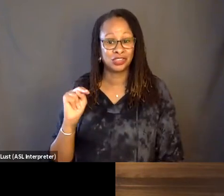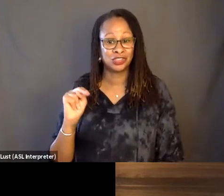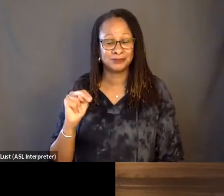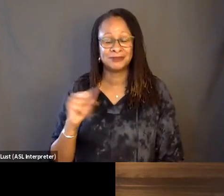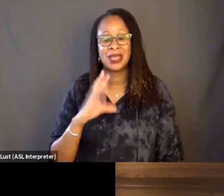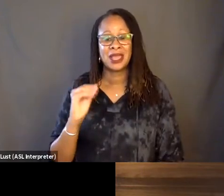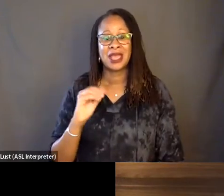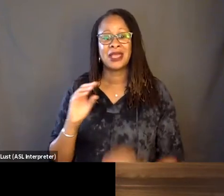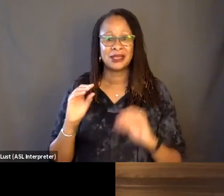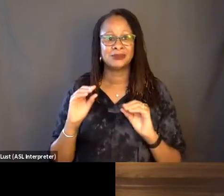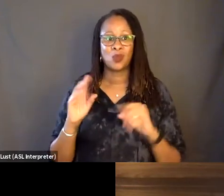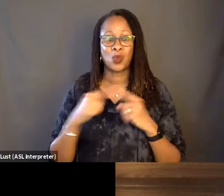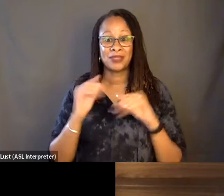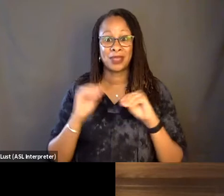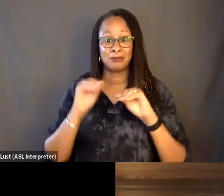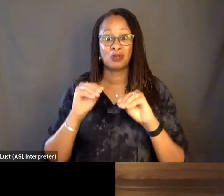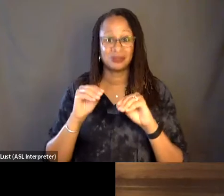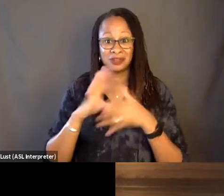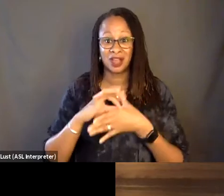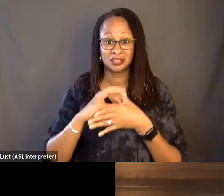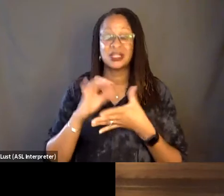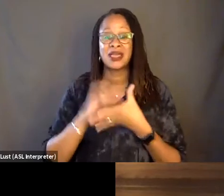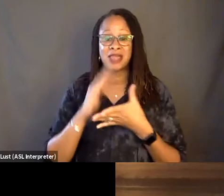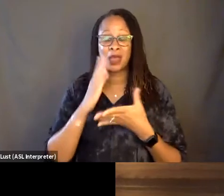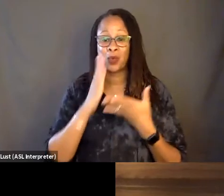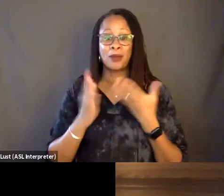forward content that might make a change in this world.